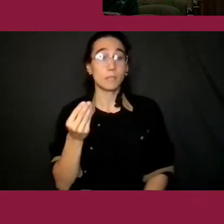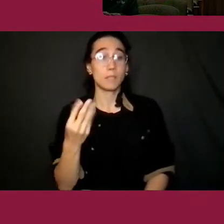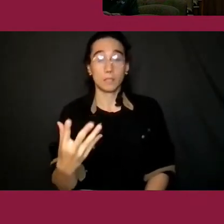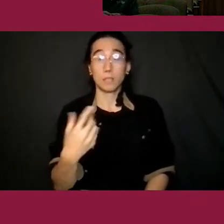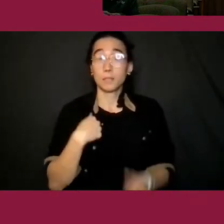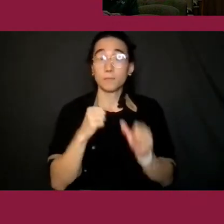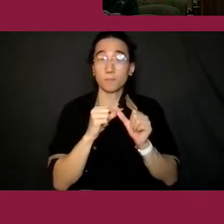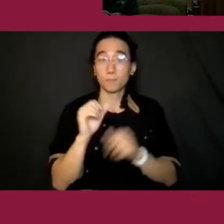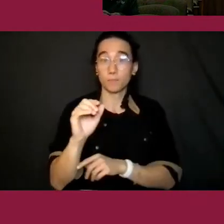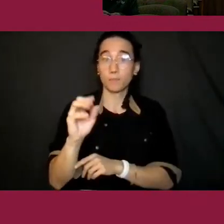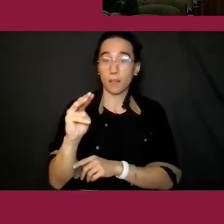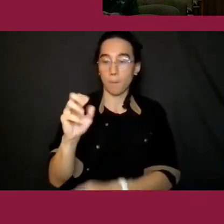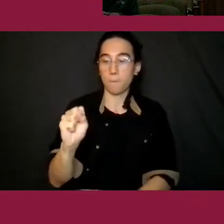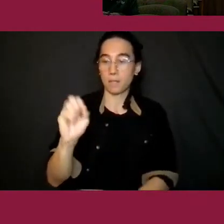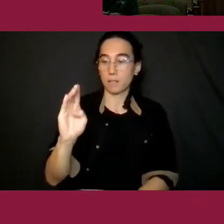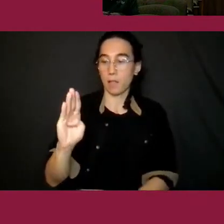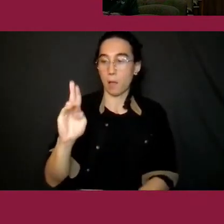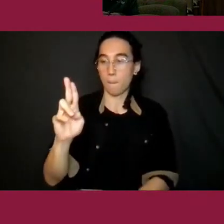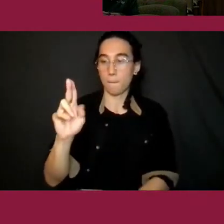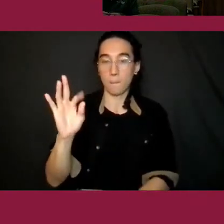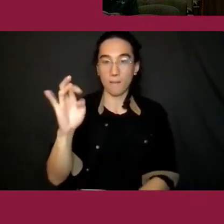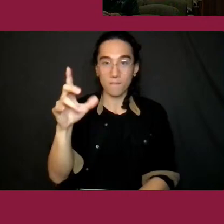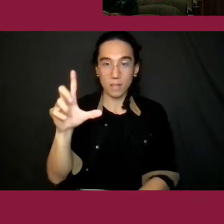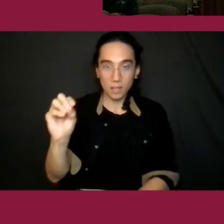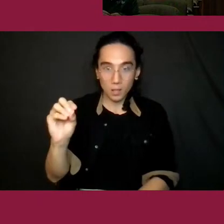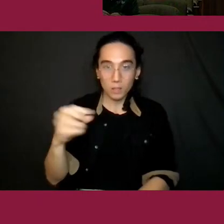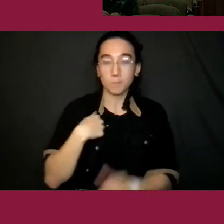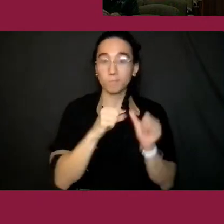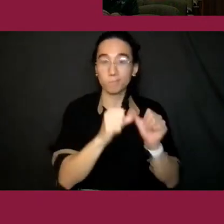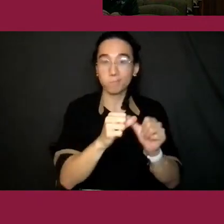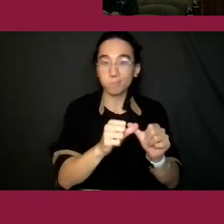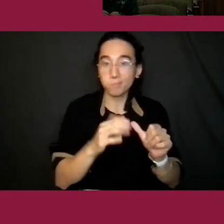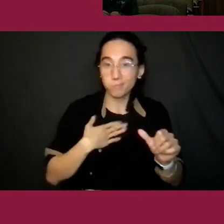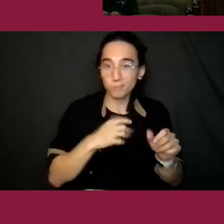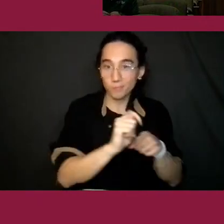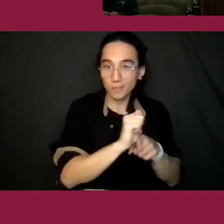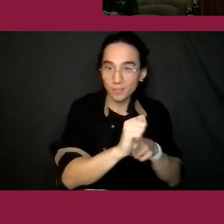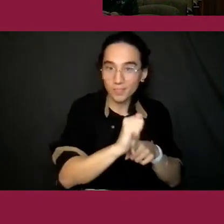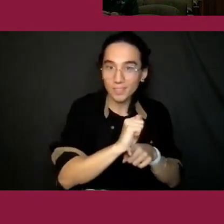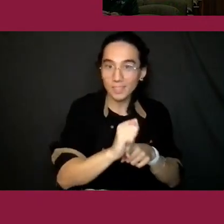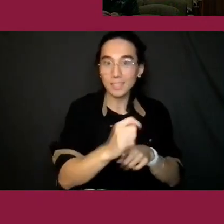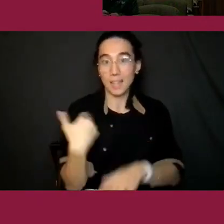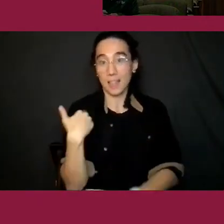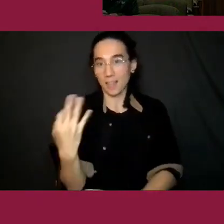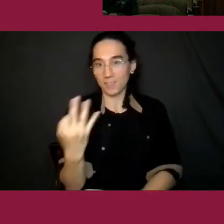I just had another set of training last Friday and, um, with Frisk.